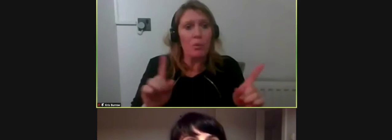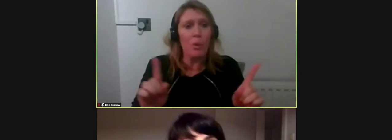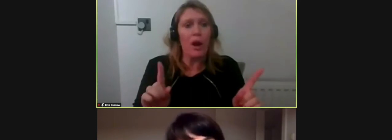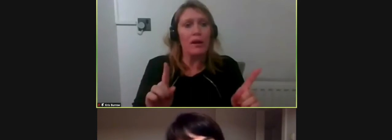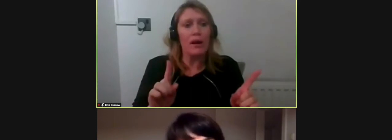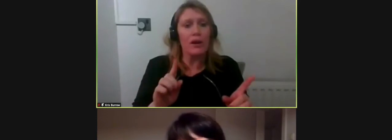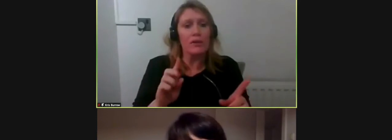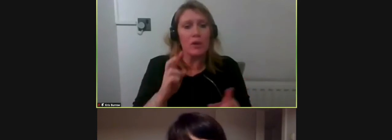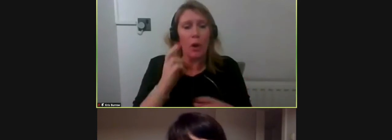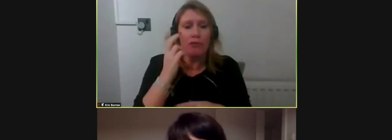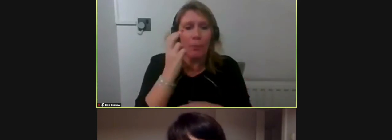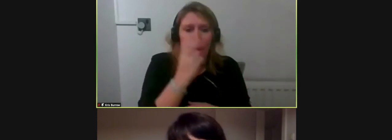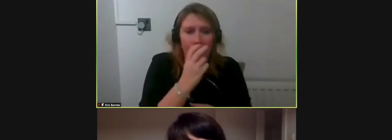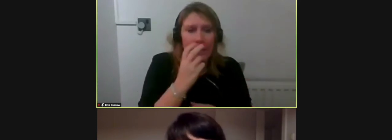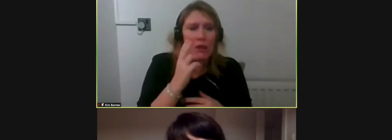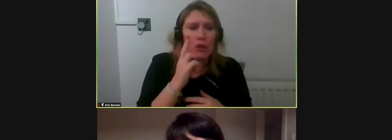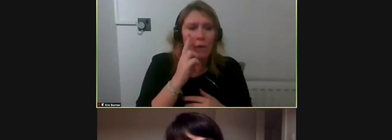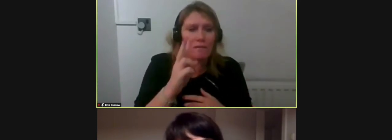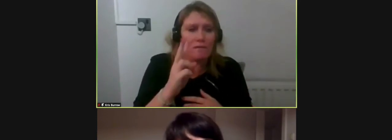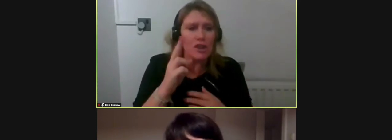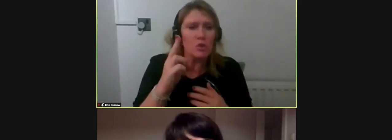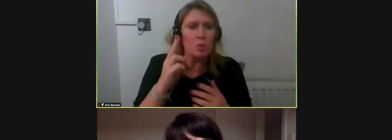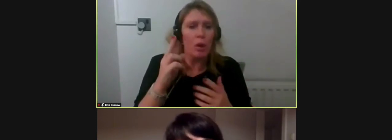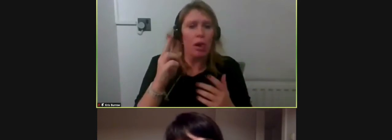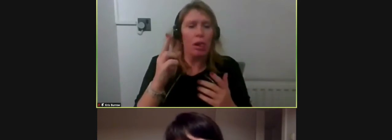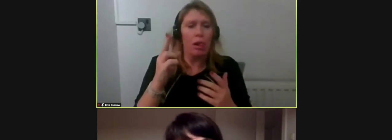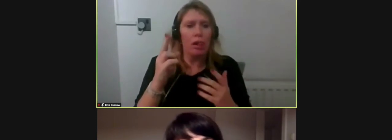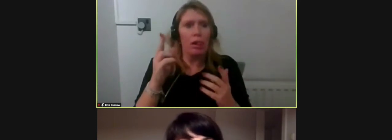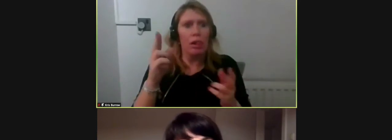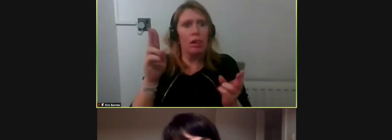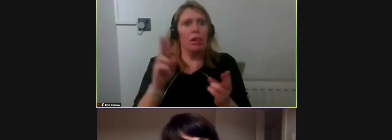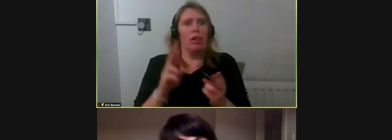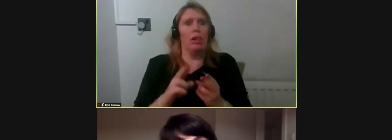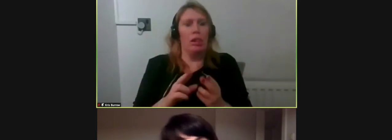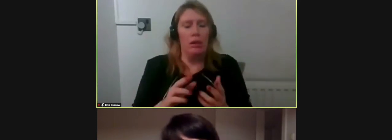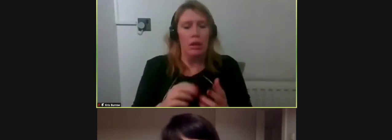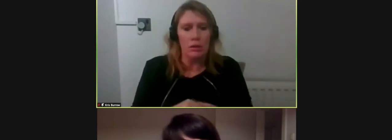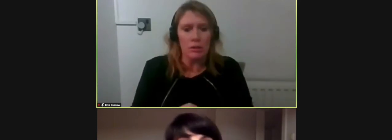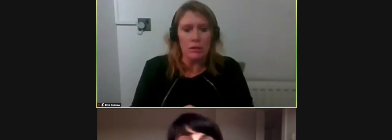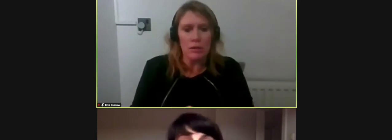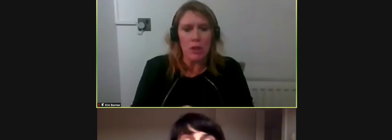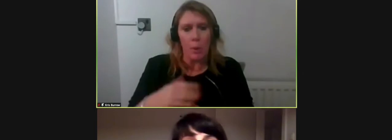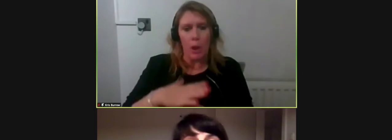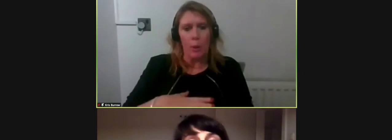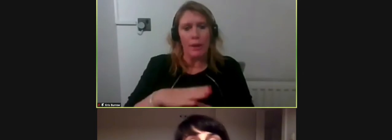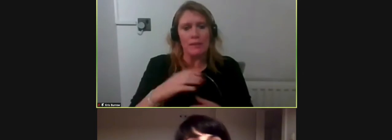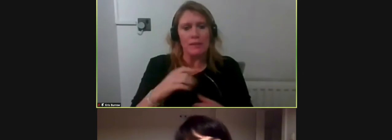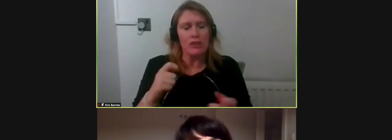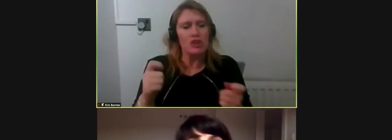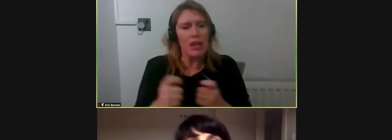stage, so we started to research about how we may be able to turn it into something that was about this issue, and of course,